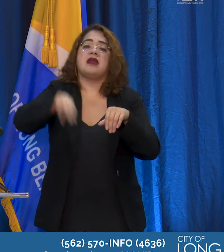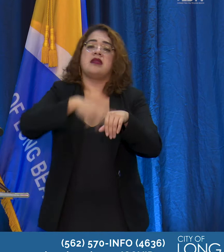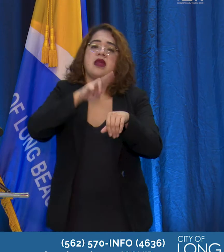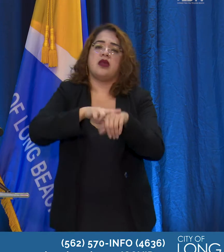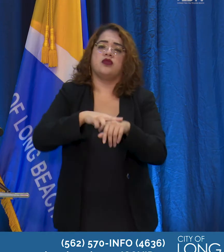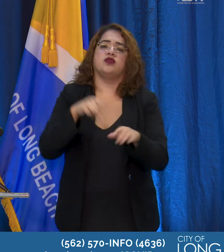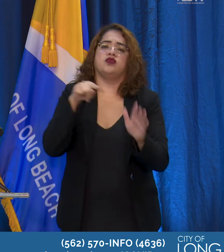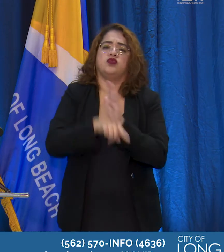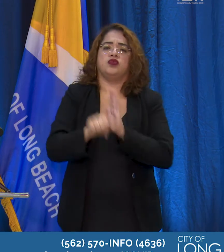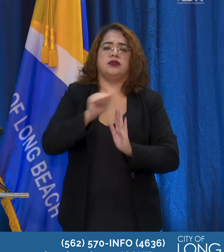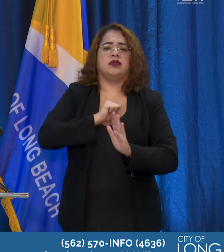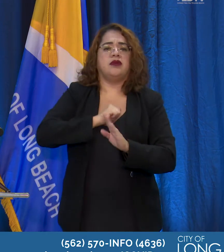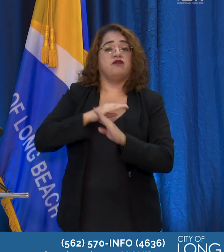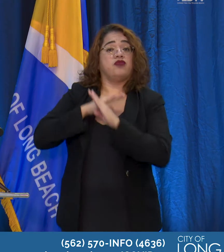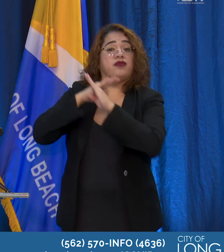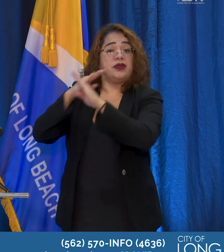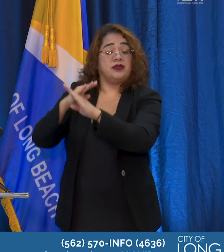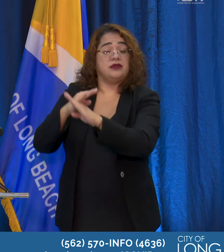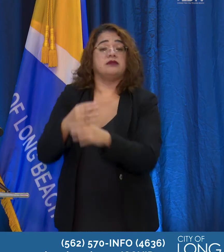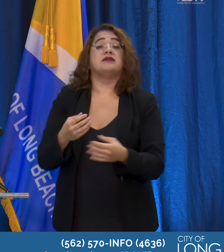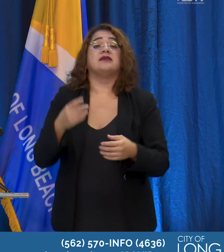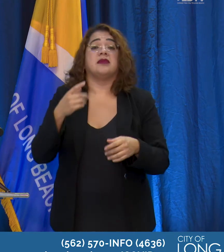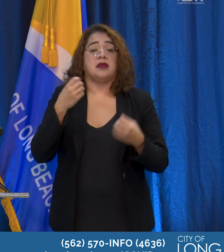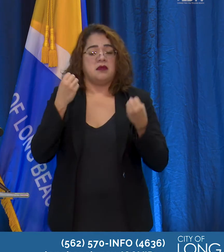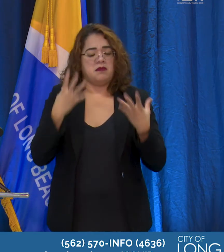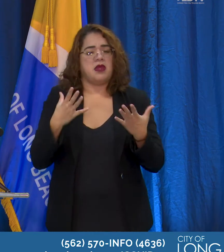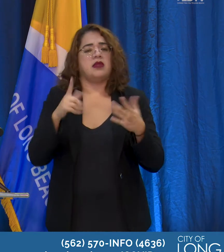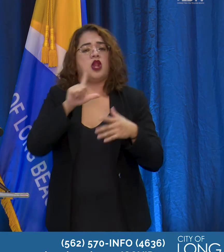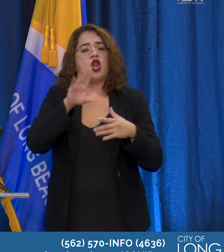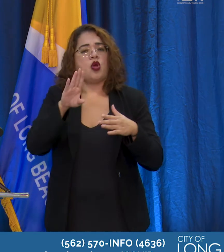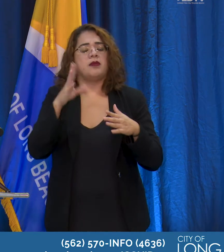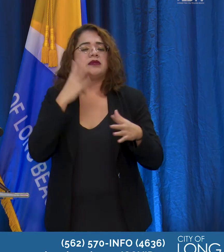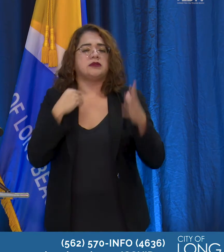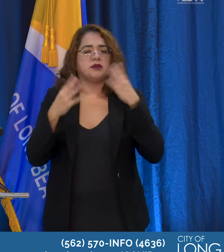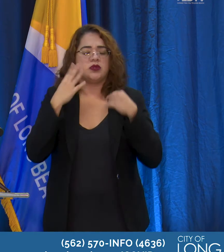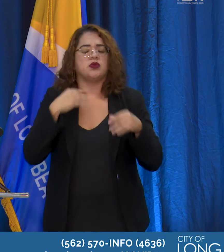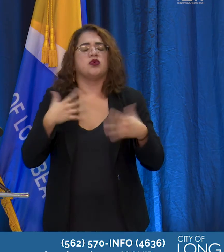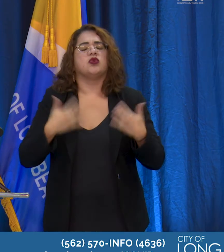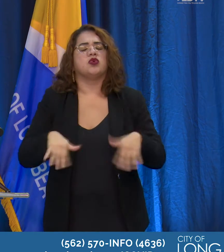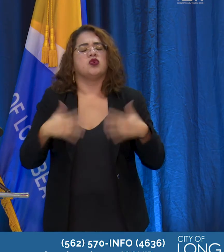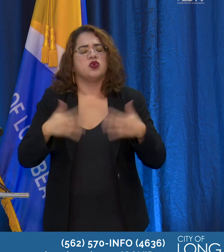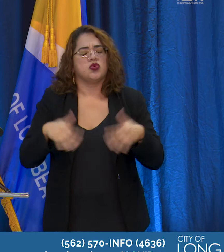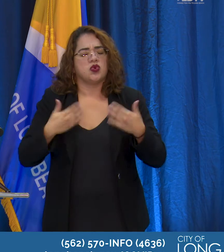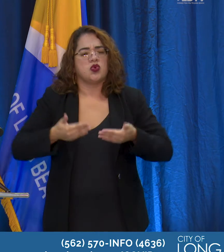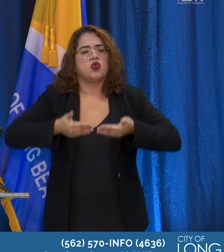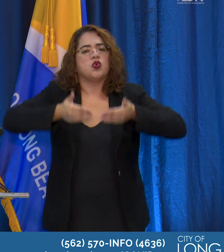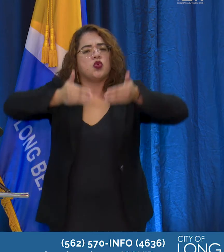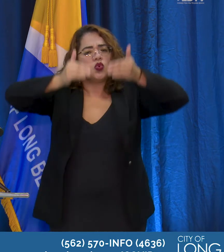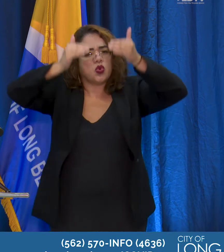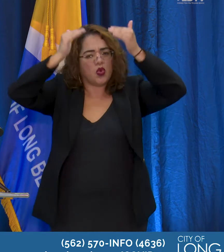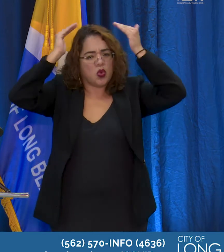experiencing mental health conditions throughout the city due to COVID which could exacerbate the experiences or the